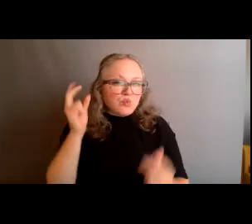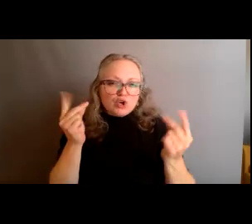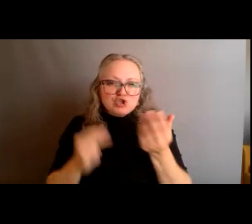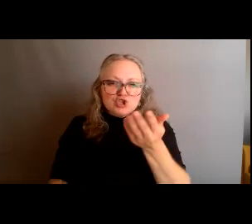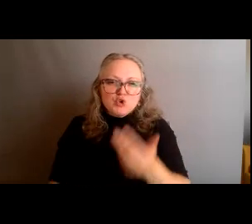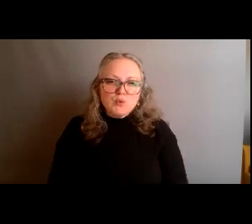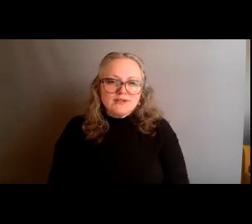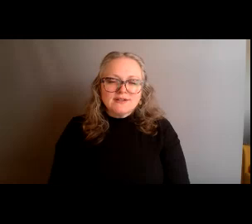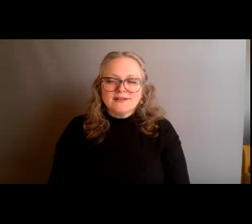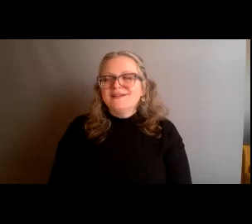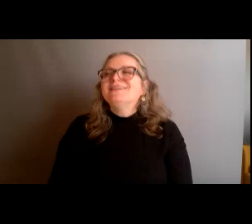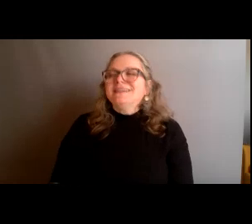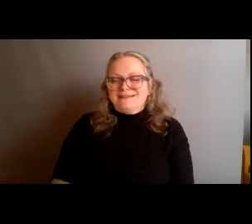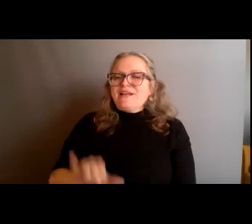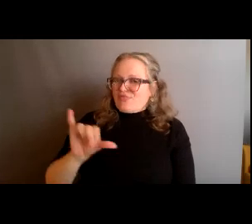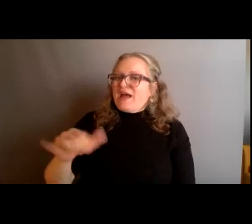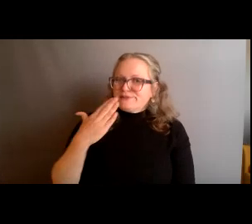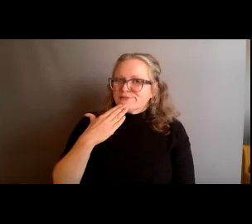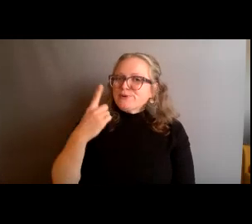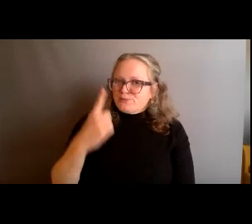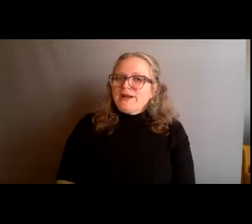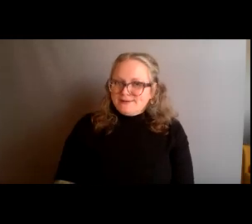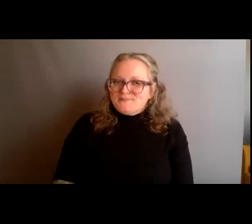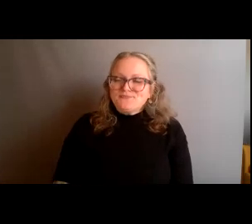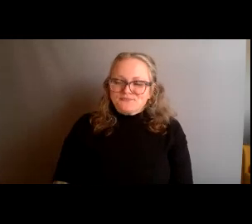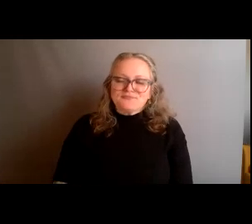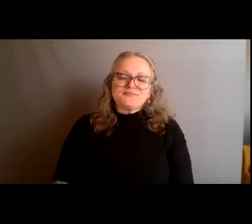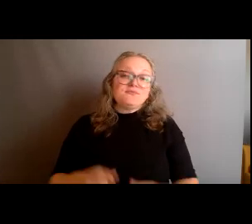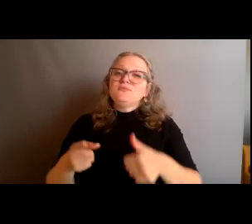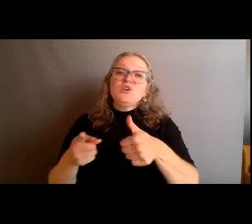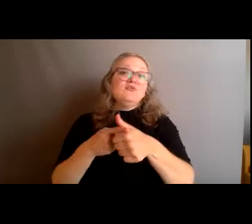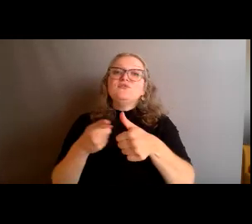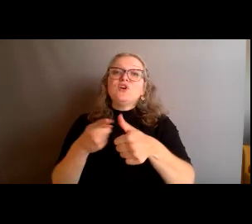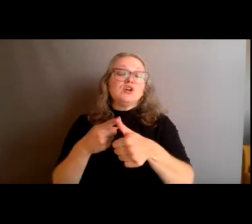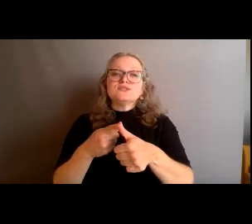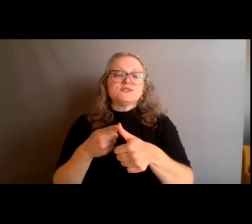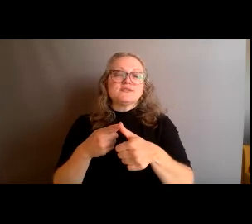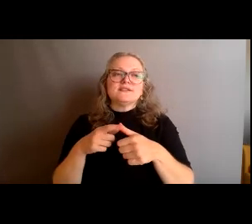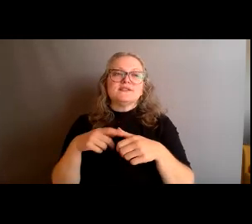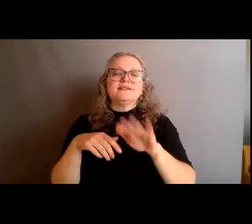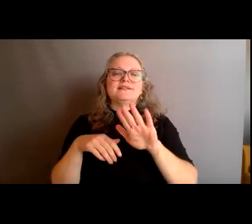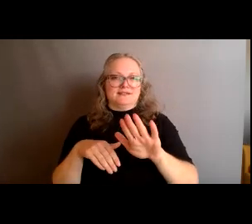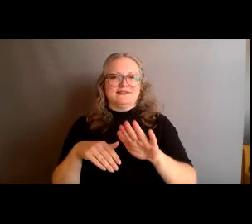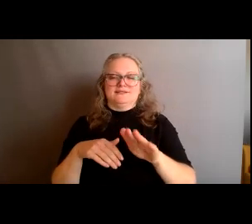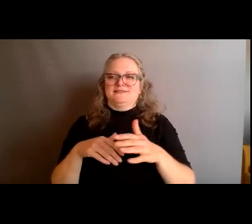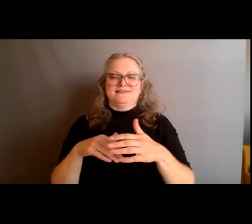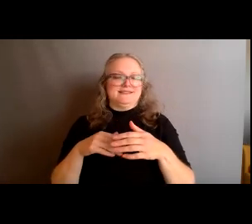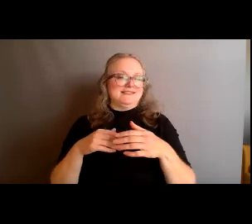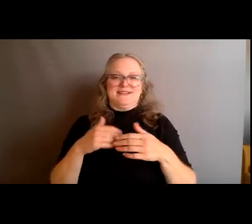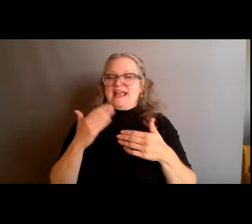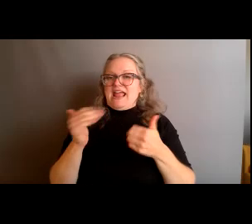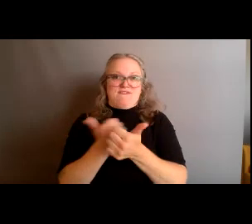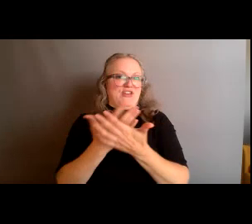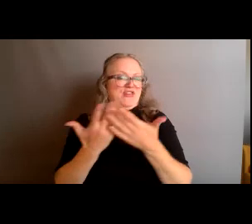Yeah, that's a that's a good one. First, the first thing I this comes all in that first meeting. When I sat down before I start the hearing test.